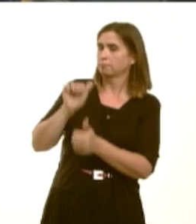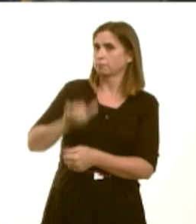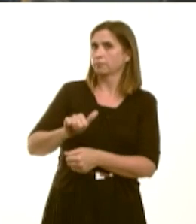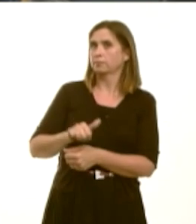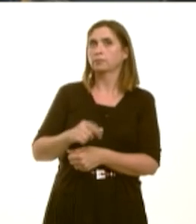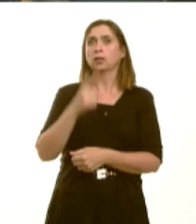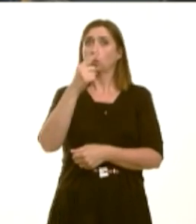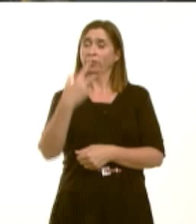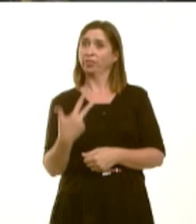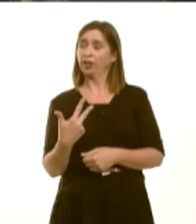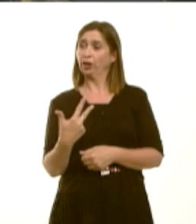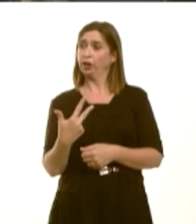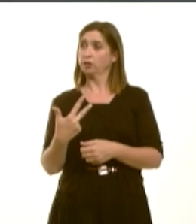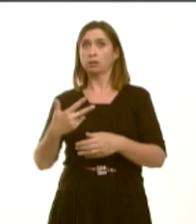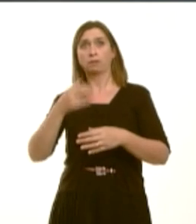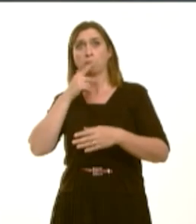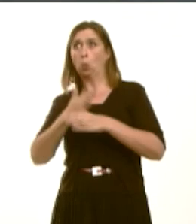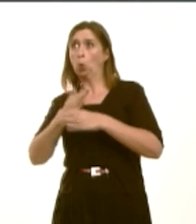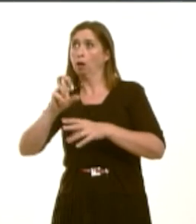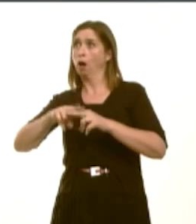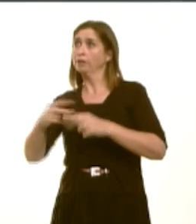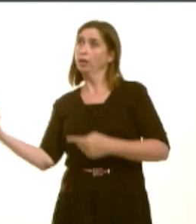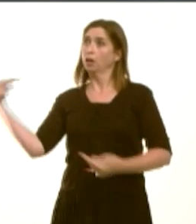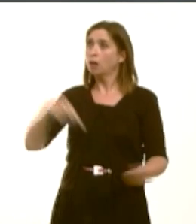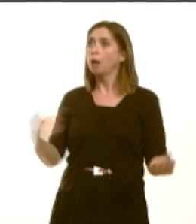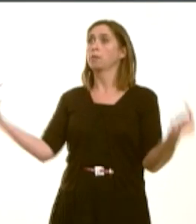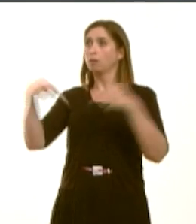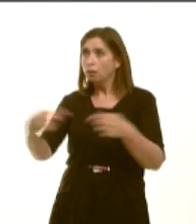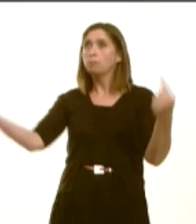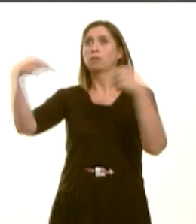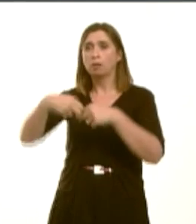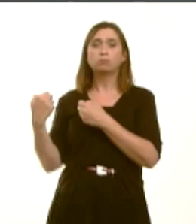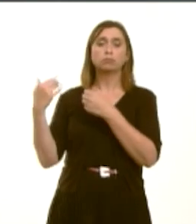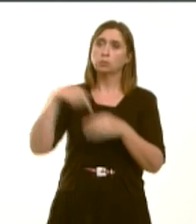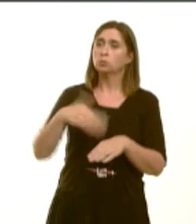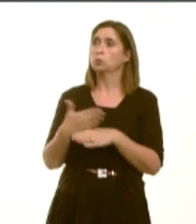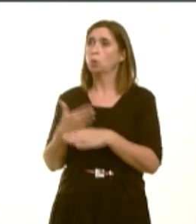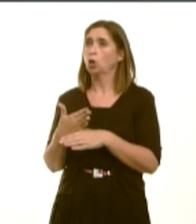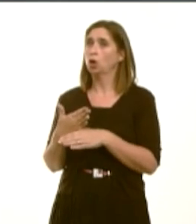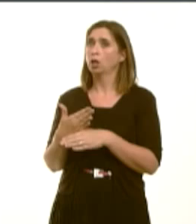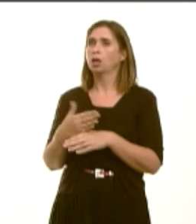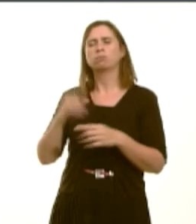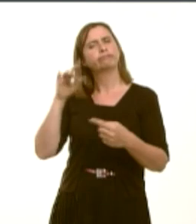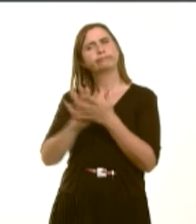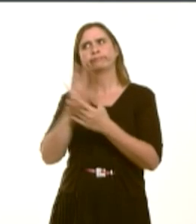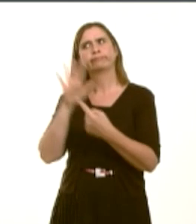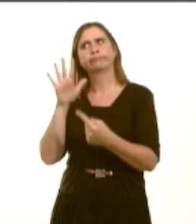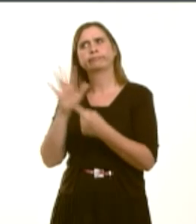commutes into the city, itís absolutely imperative that we have the transport system to accommodate